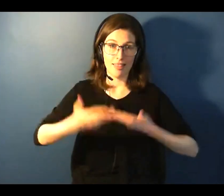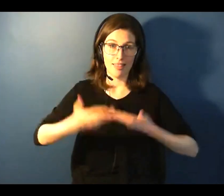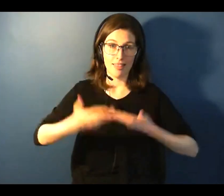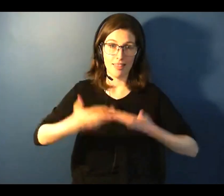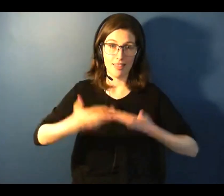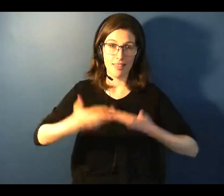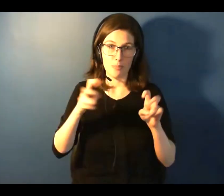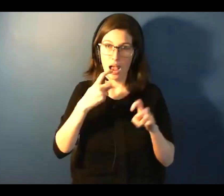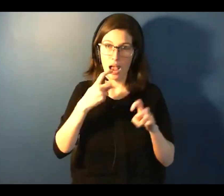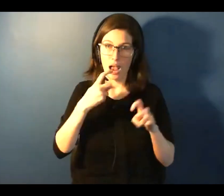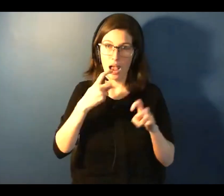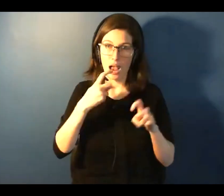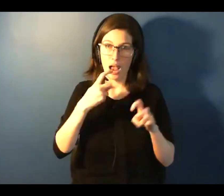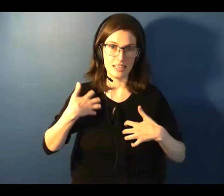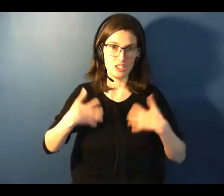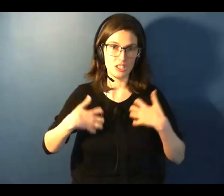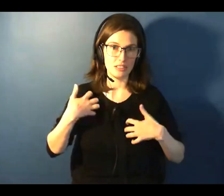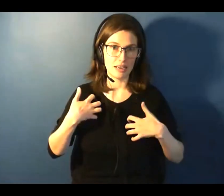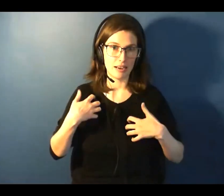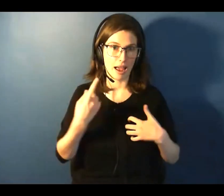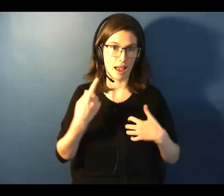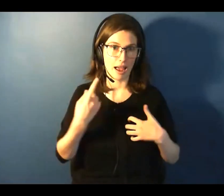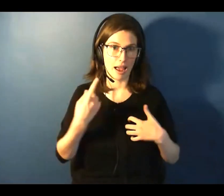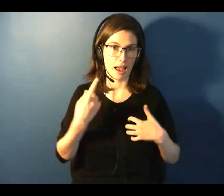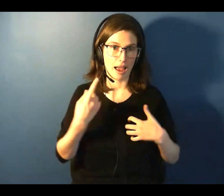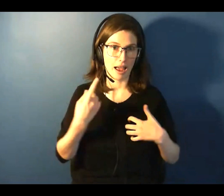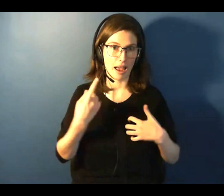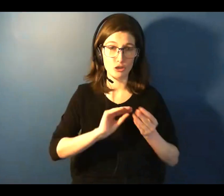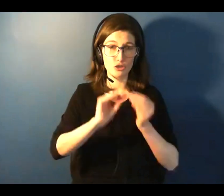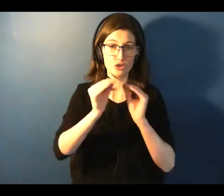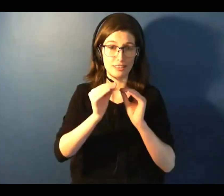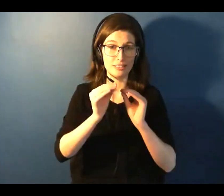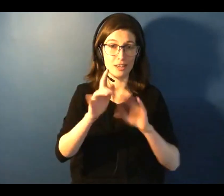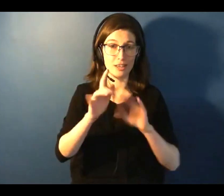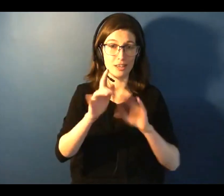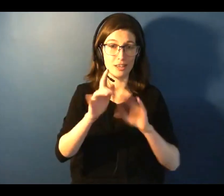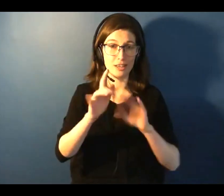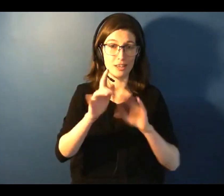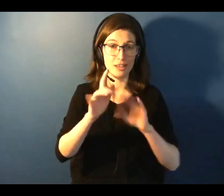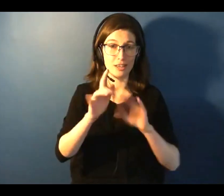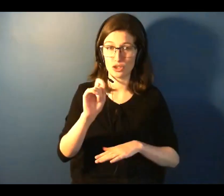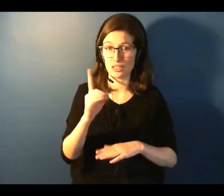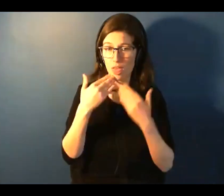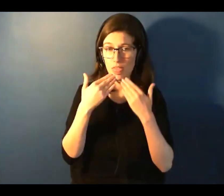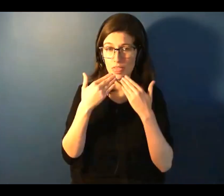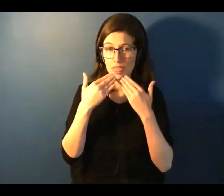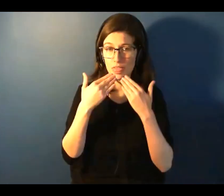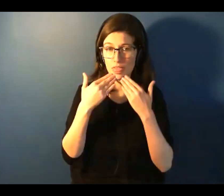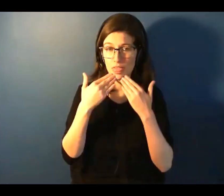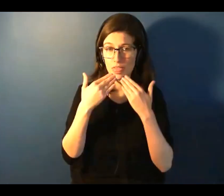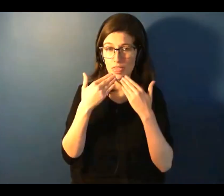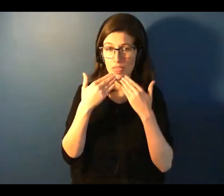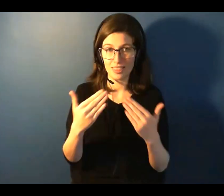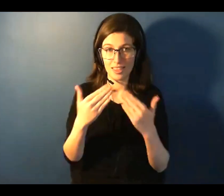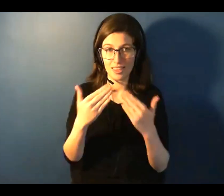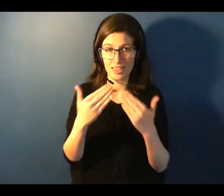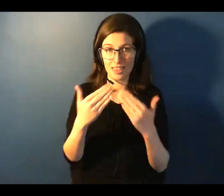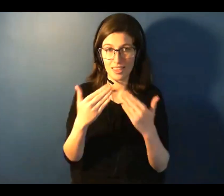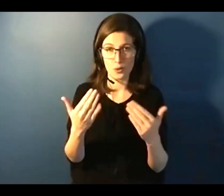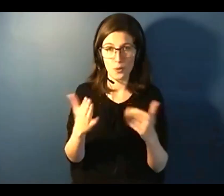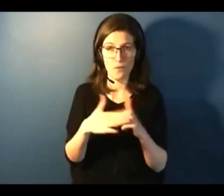work you've created with Deevy's work, and thank you so much for just sharing your